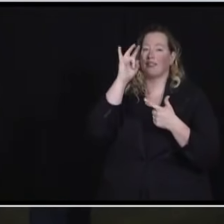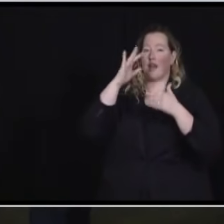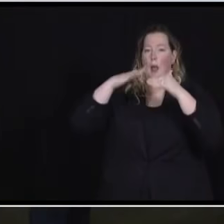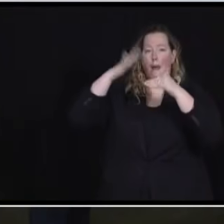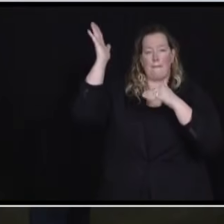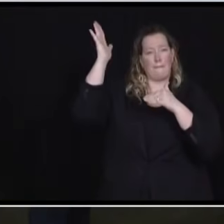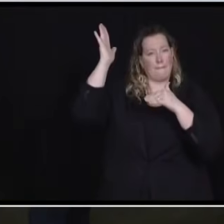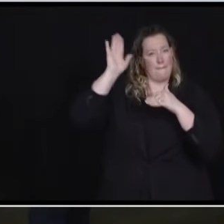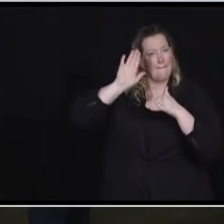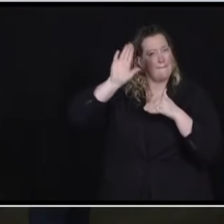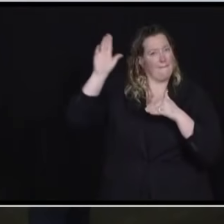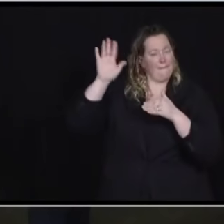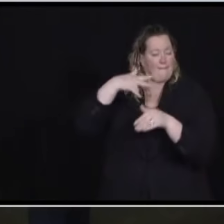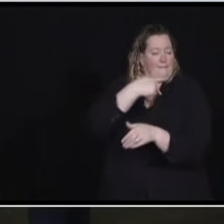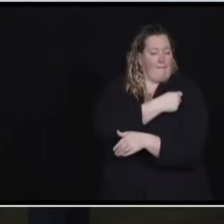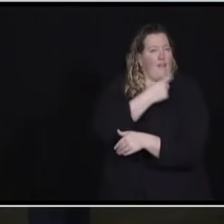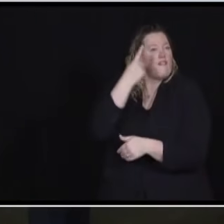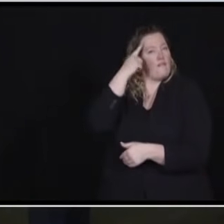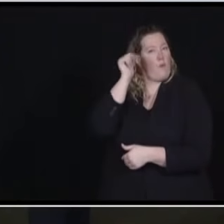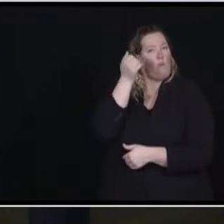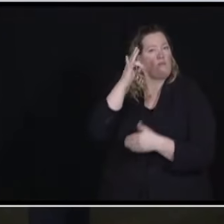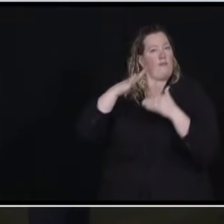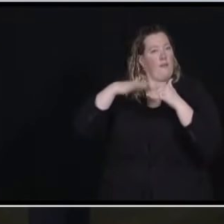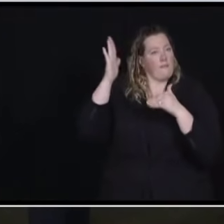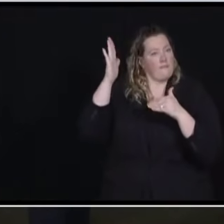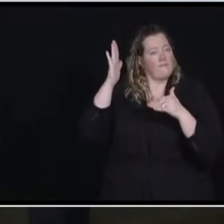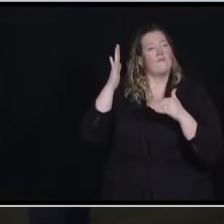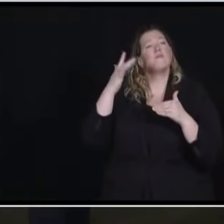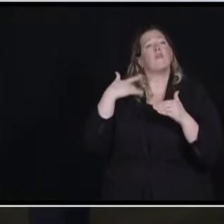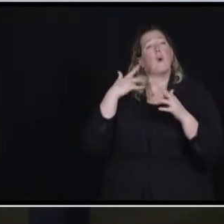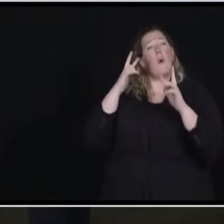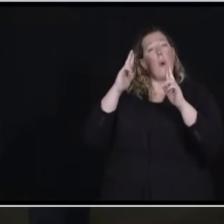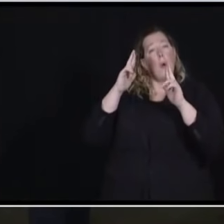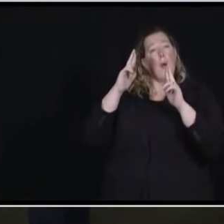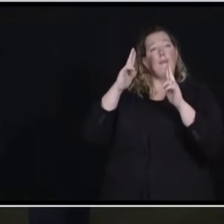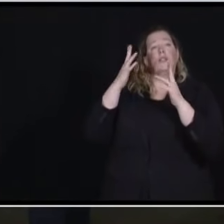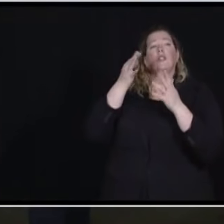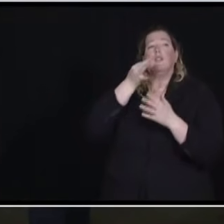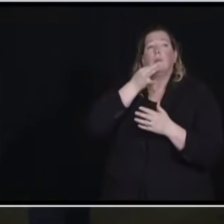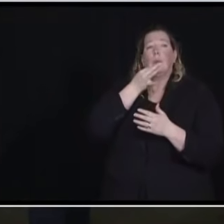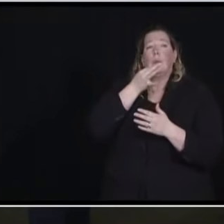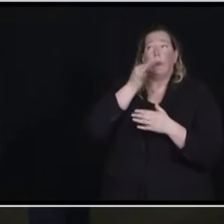that are close to being finalized and being ready to go, and we certainly hope there